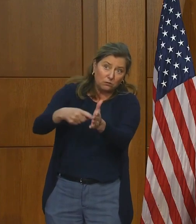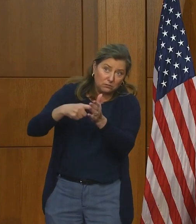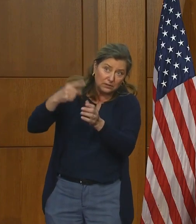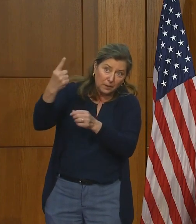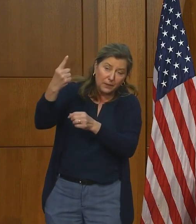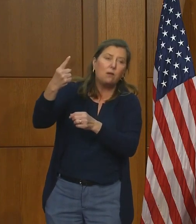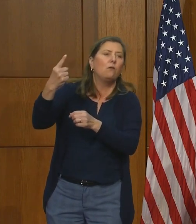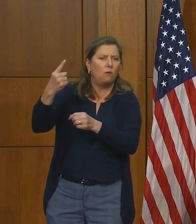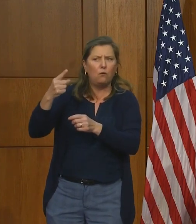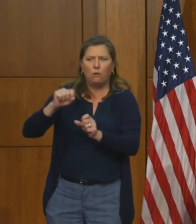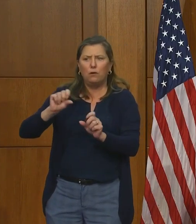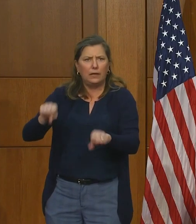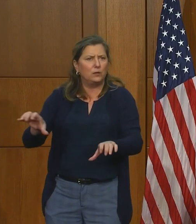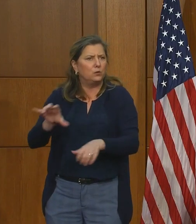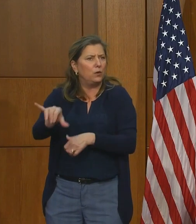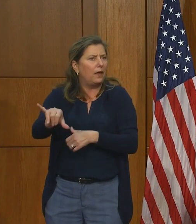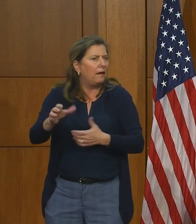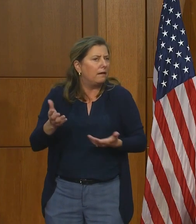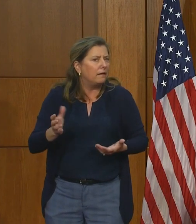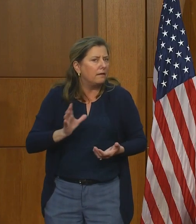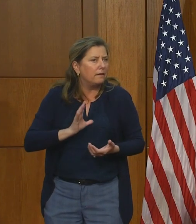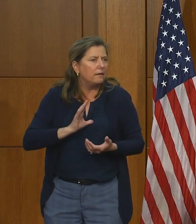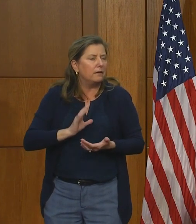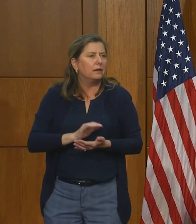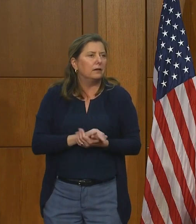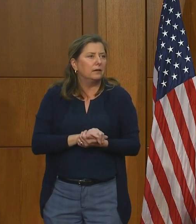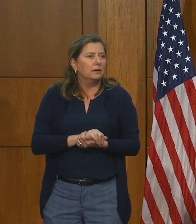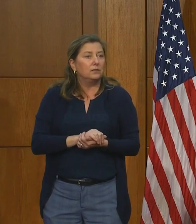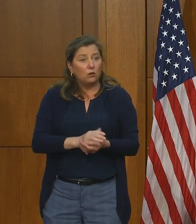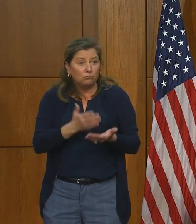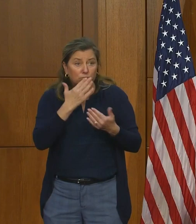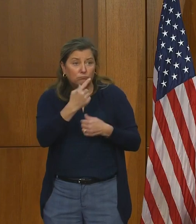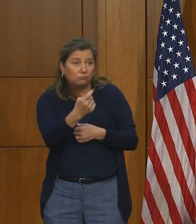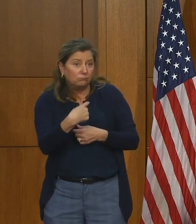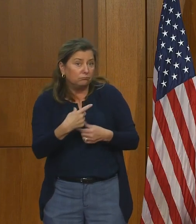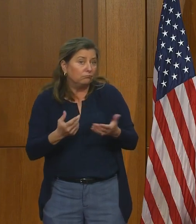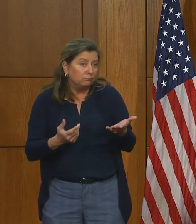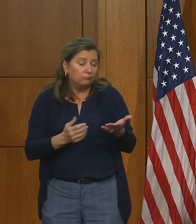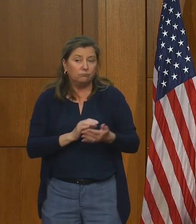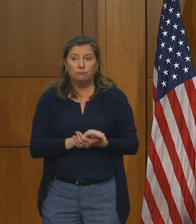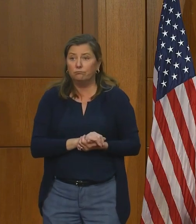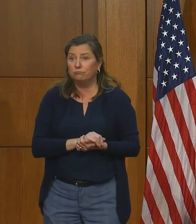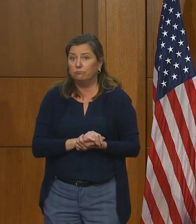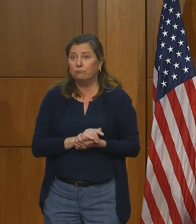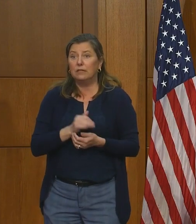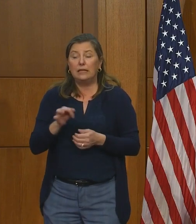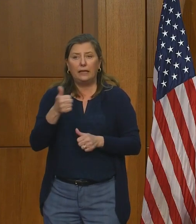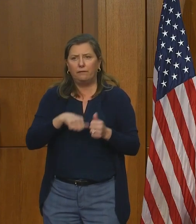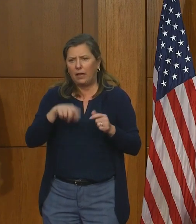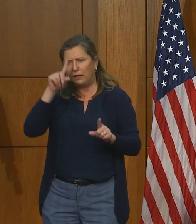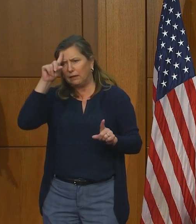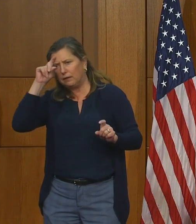GO ON IF SOMEONE HAS TO. LEAVE